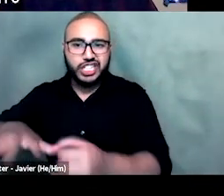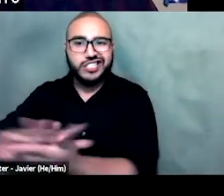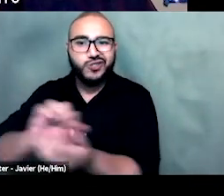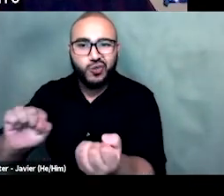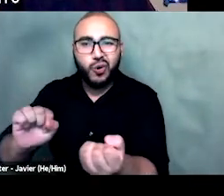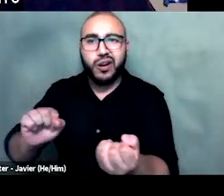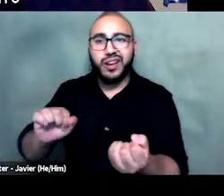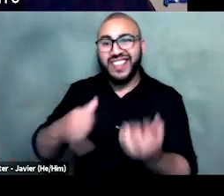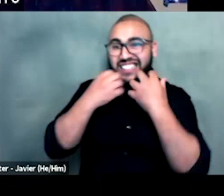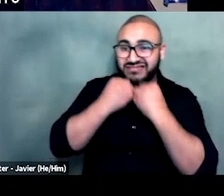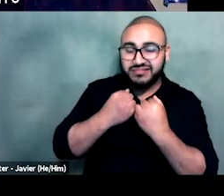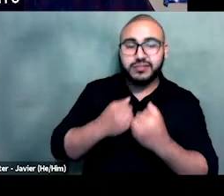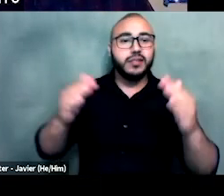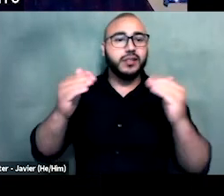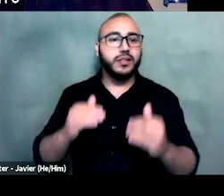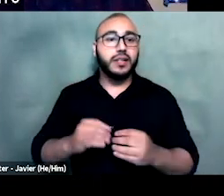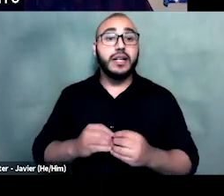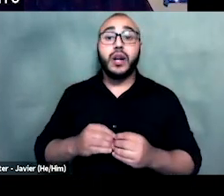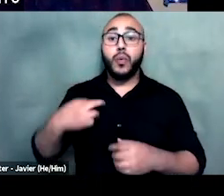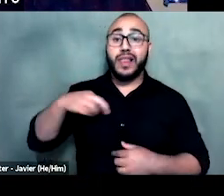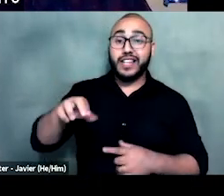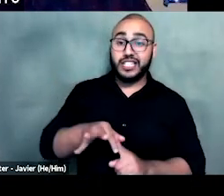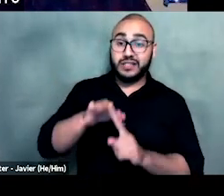three: religious and spiritual leaders are found in all communities. In some cases,